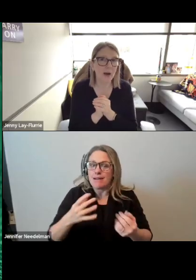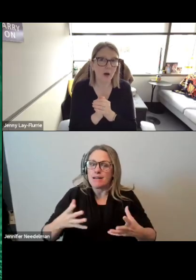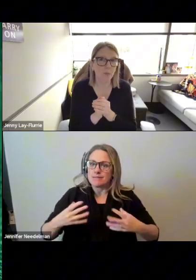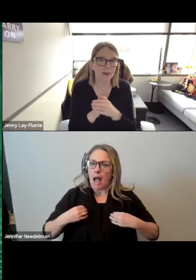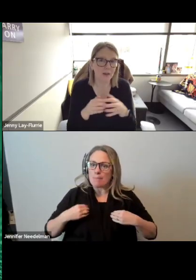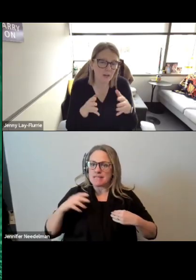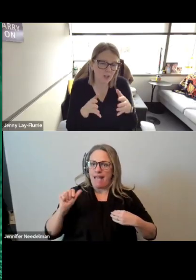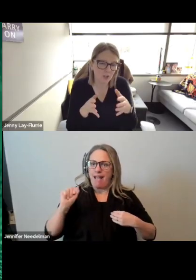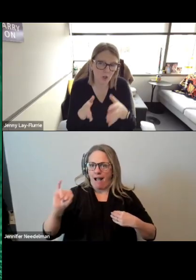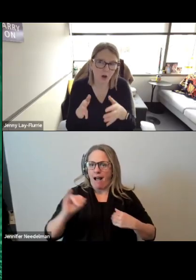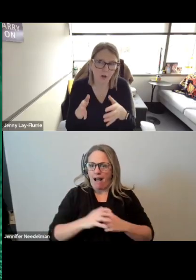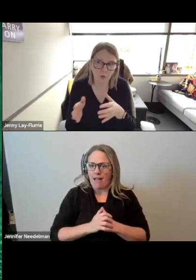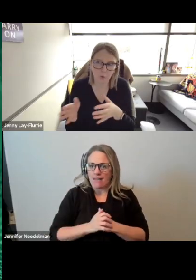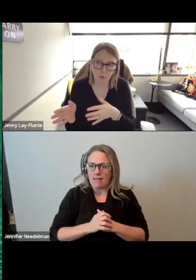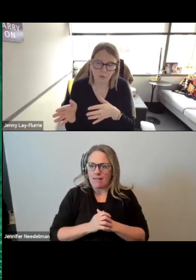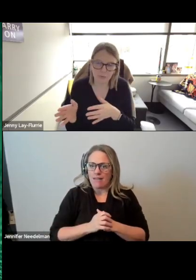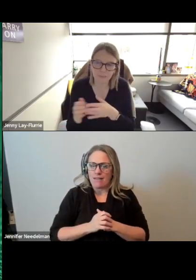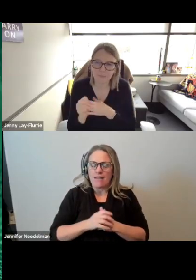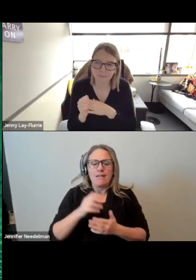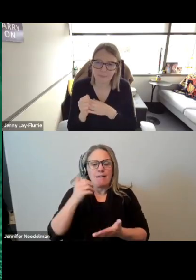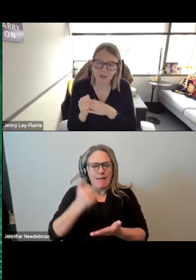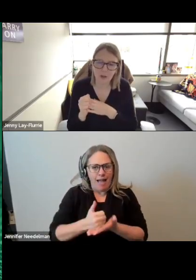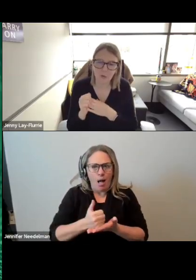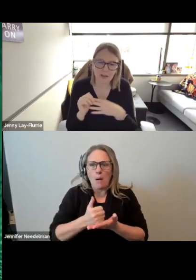and we are helping to chart the course.